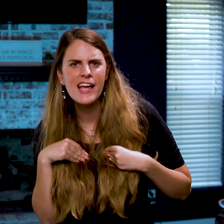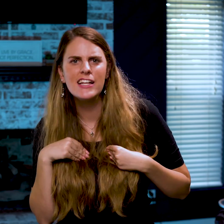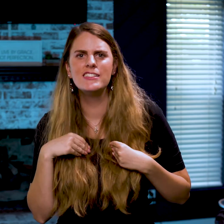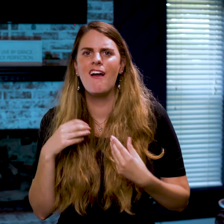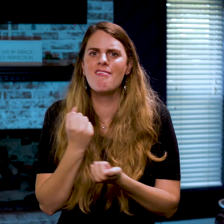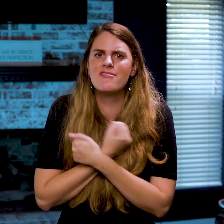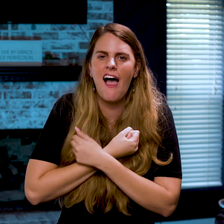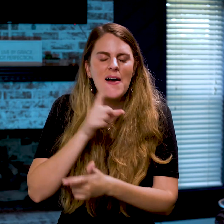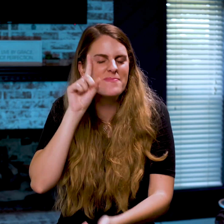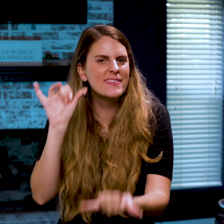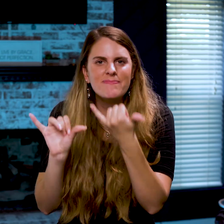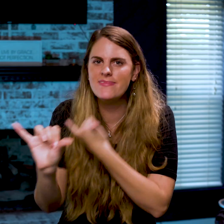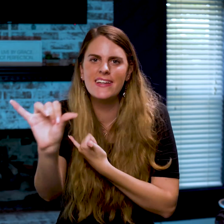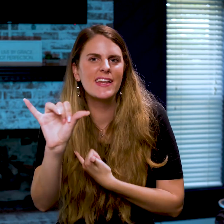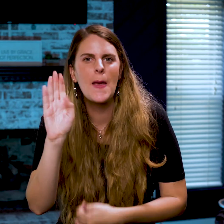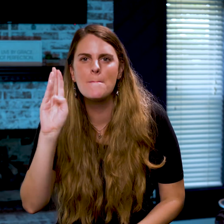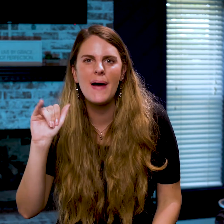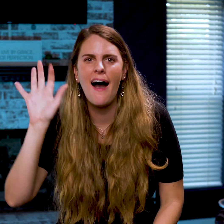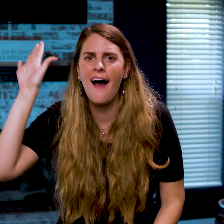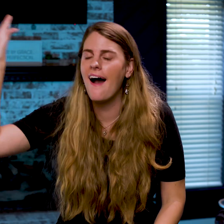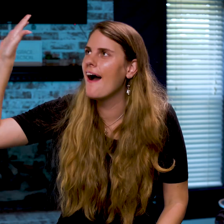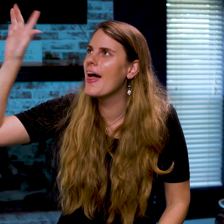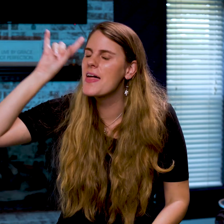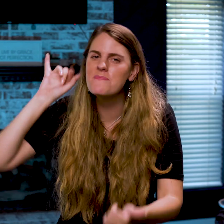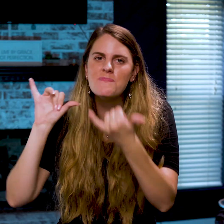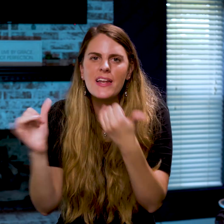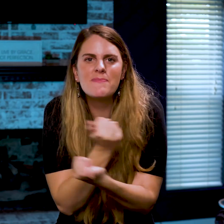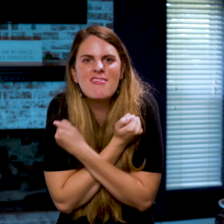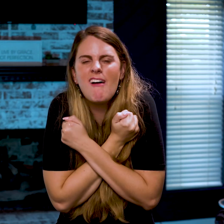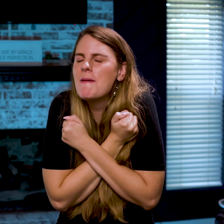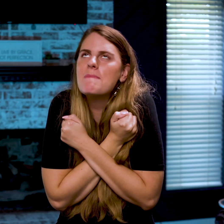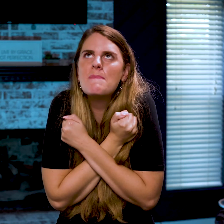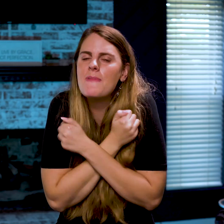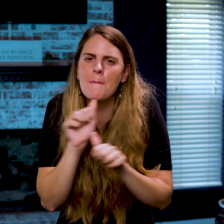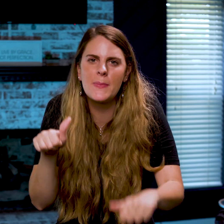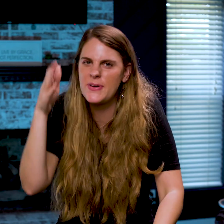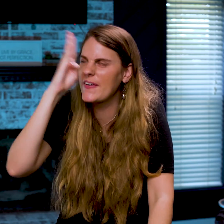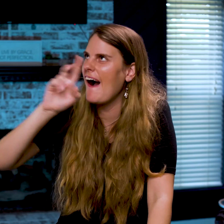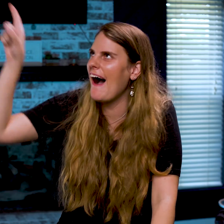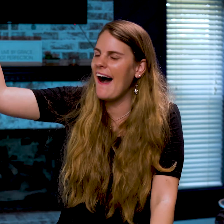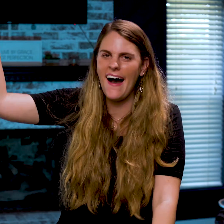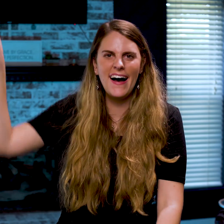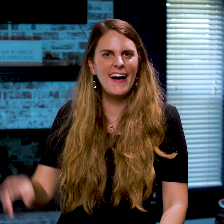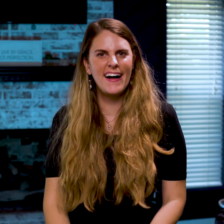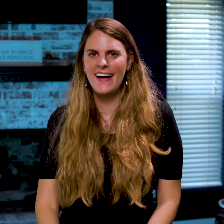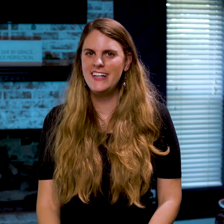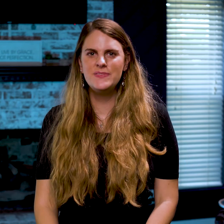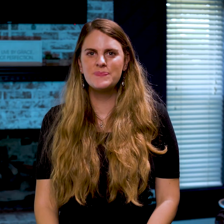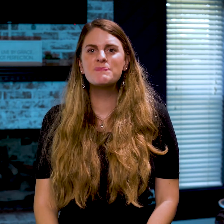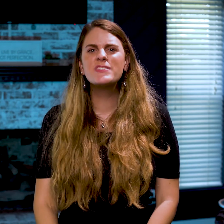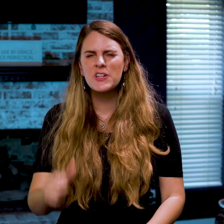possessed, and loved infinitely by an infinitely lovable God.